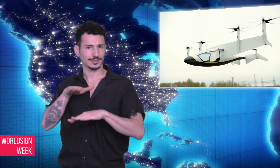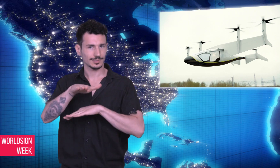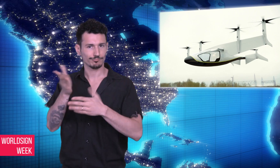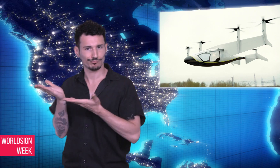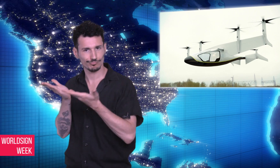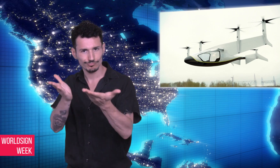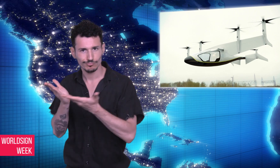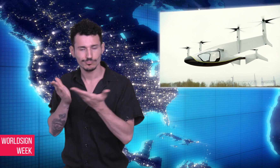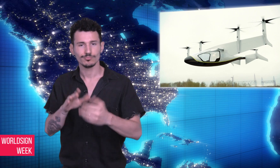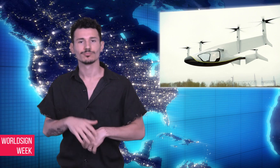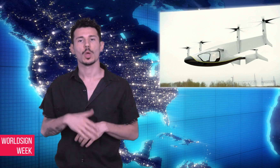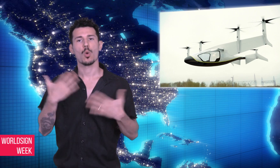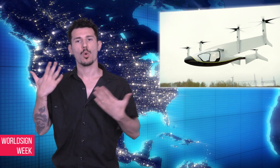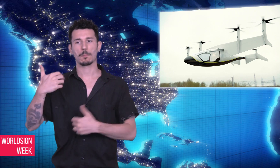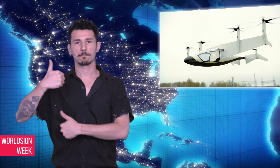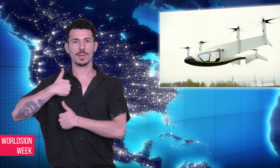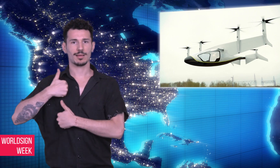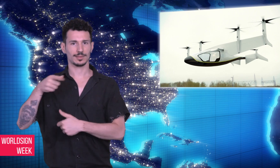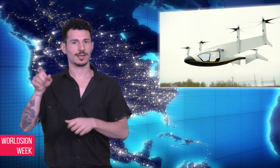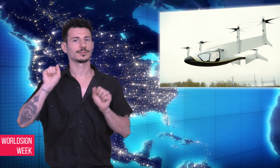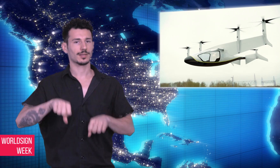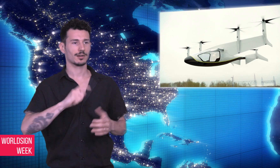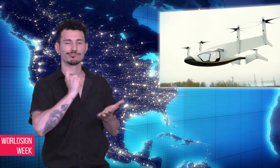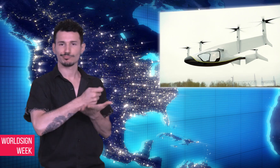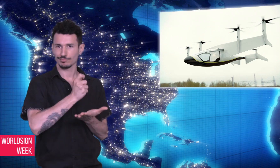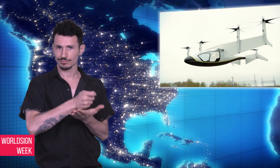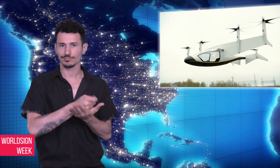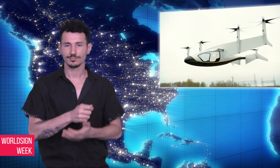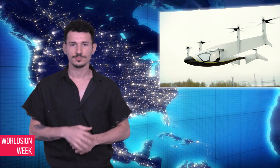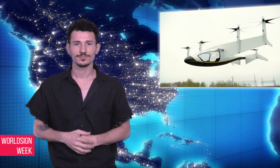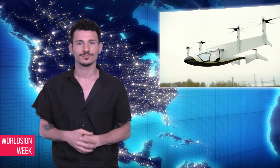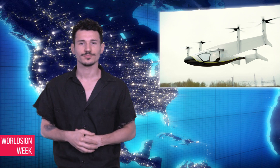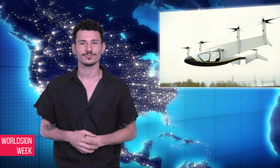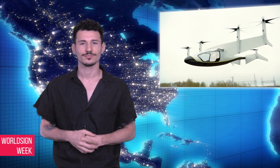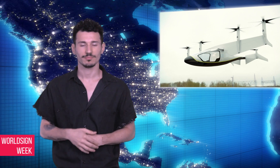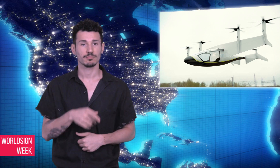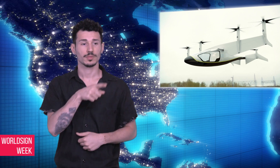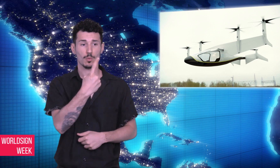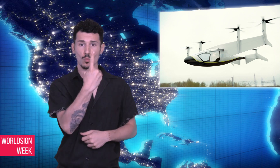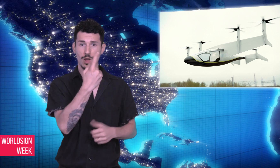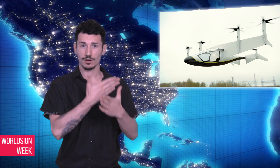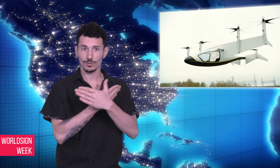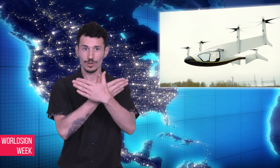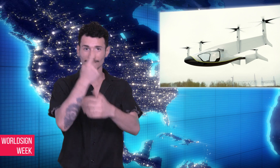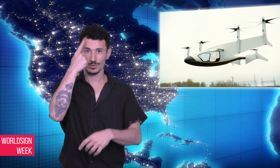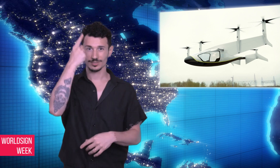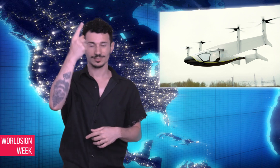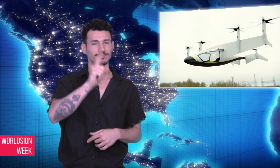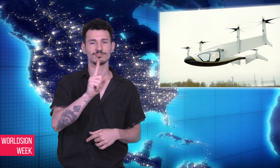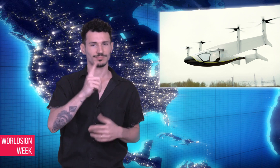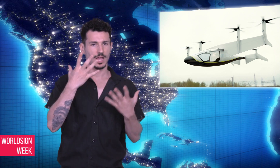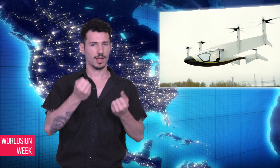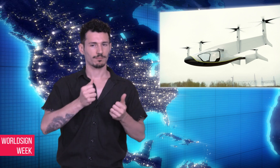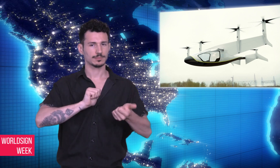flying taxi, Uber is building a similar vehicle in Paris, and Google